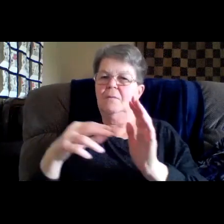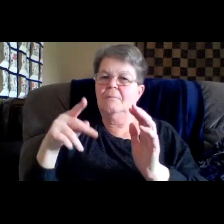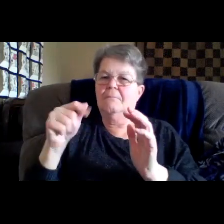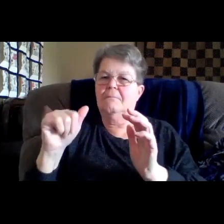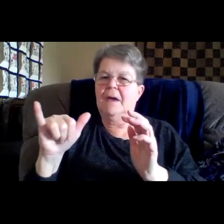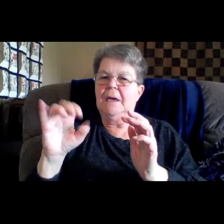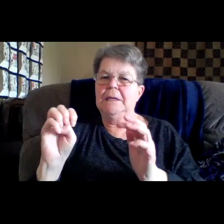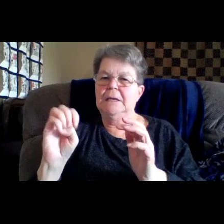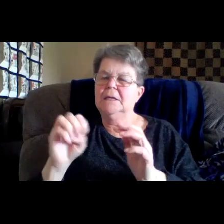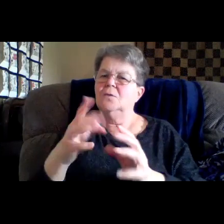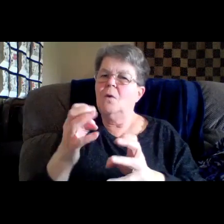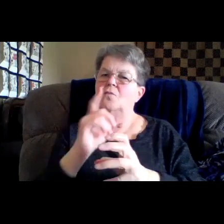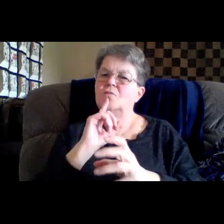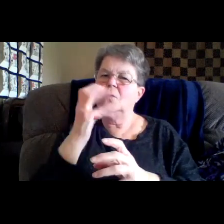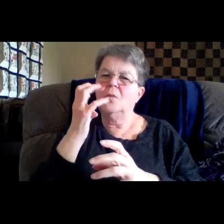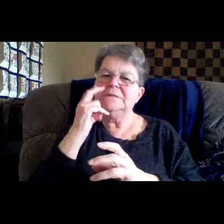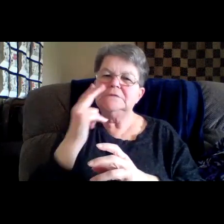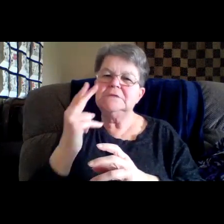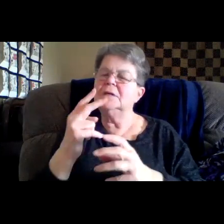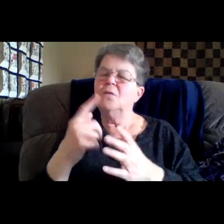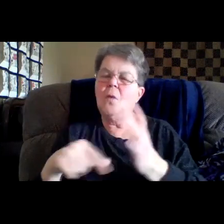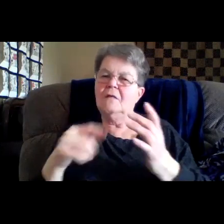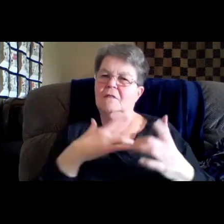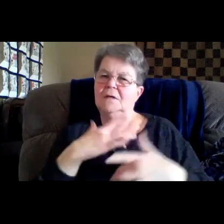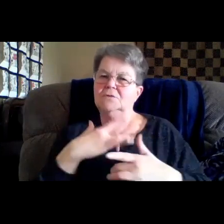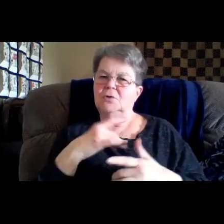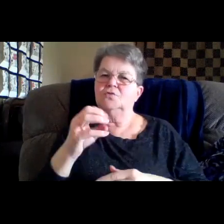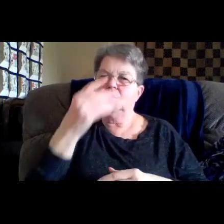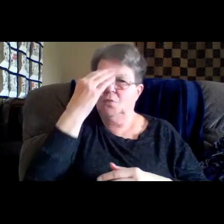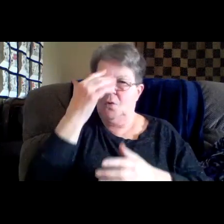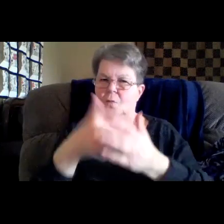So you really want to see what is the concern so that you know what is the right tool